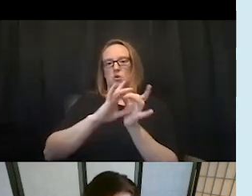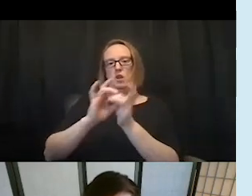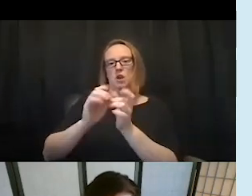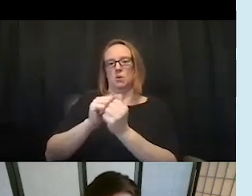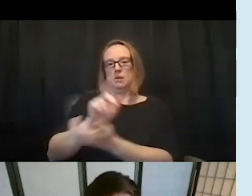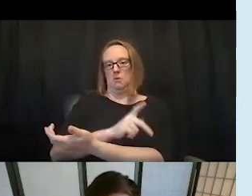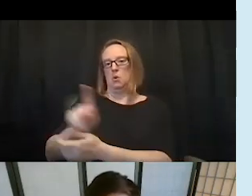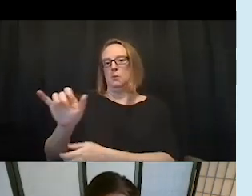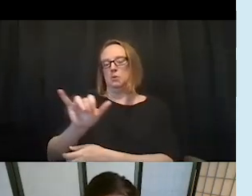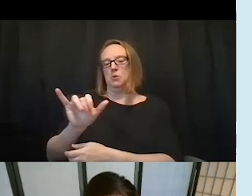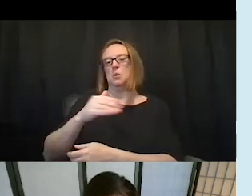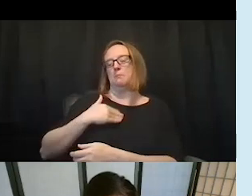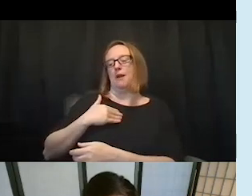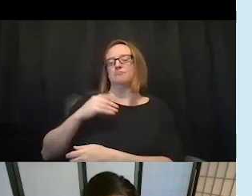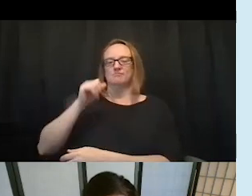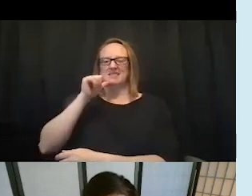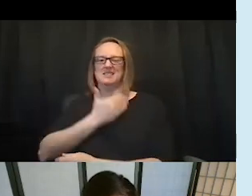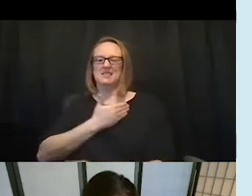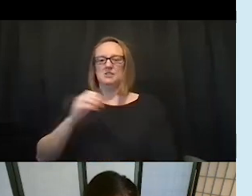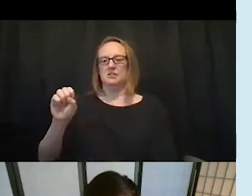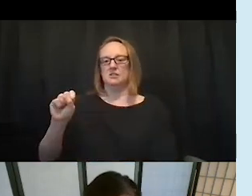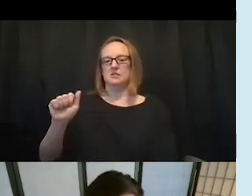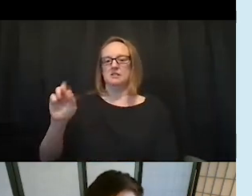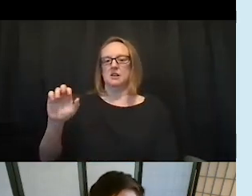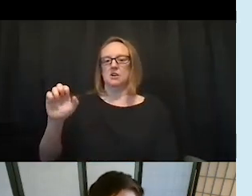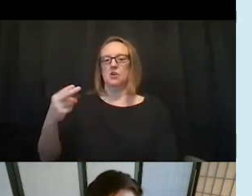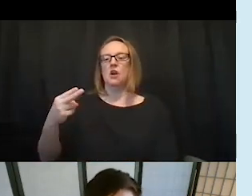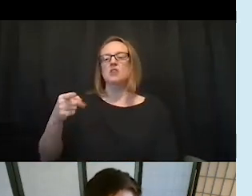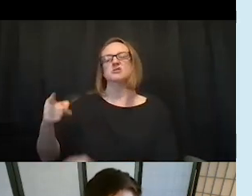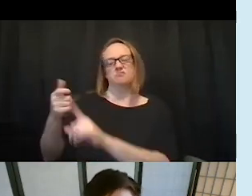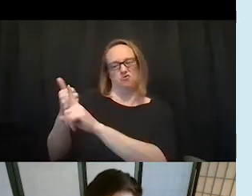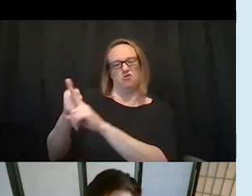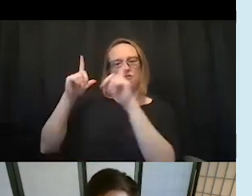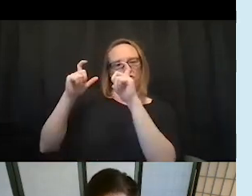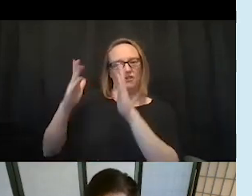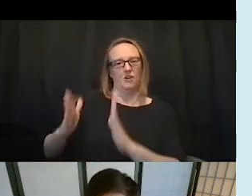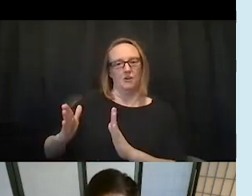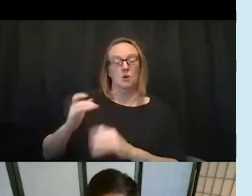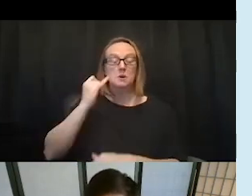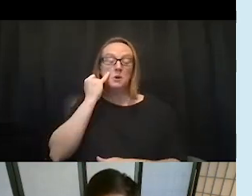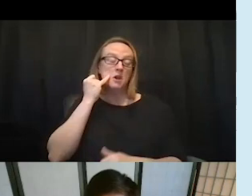Sarah Milberger is the um the photographer there. So if you are interested in checking that out